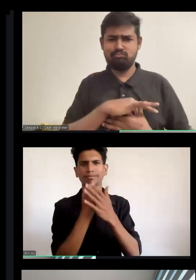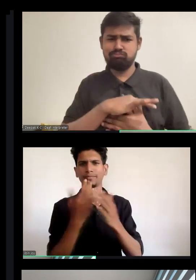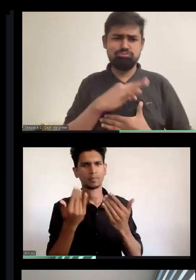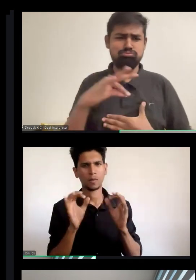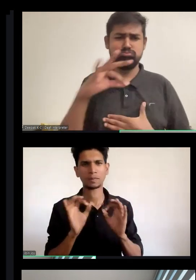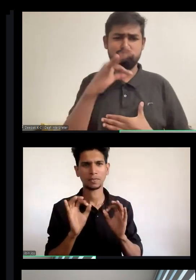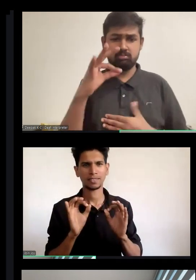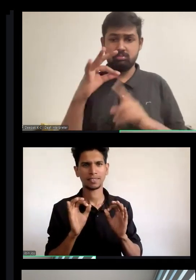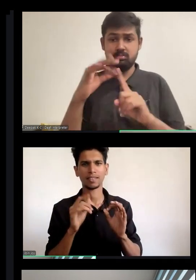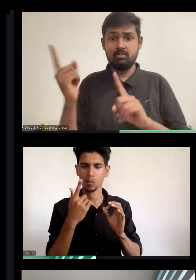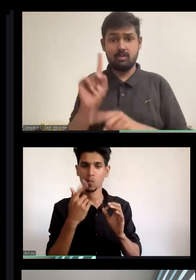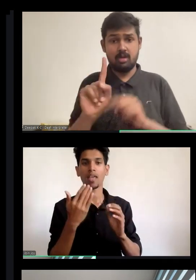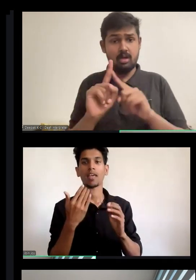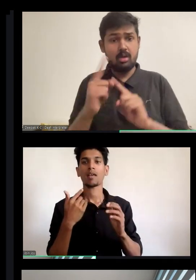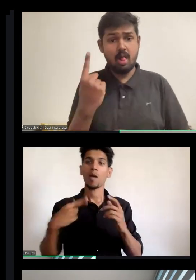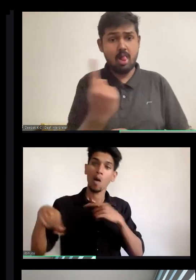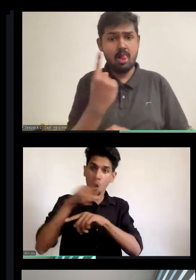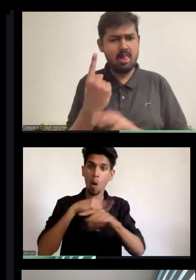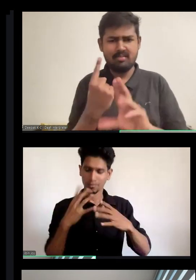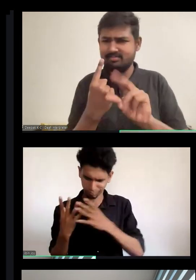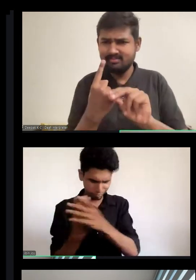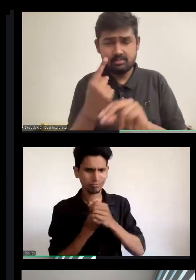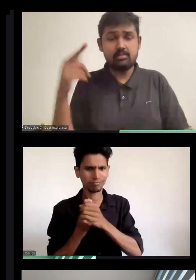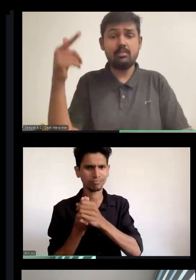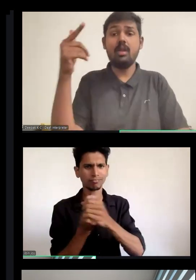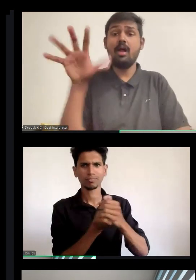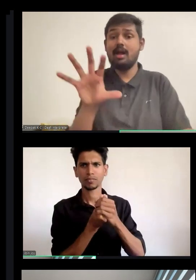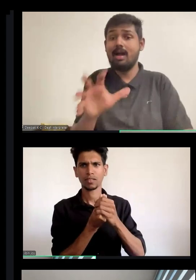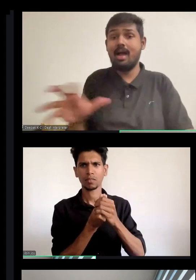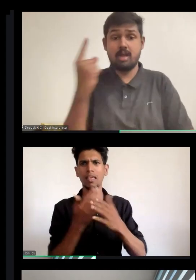It takes all of us with and without disabilities to get there. How true.